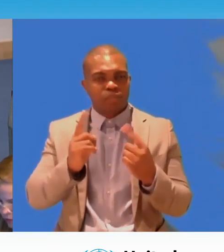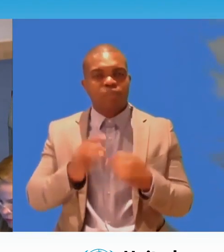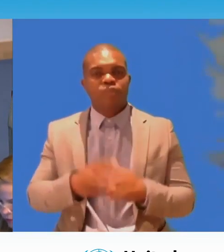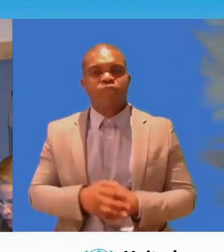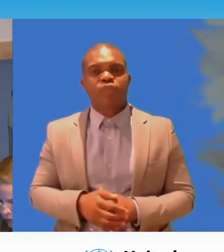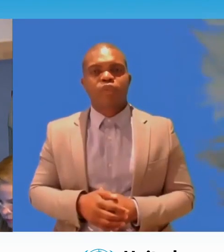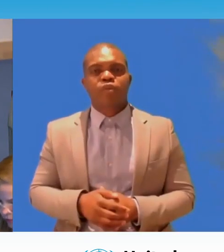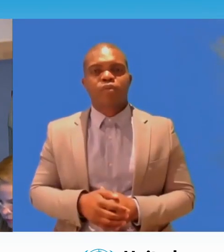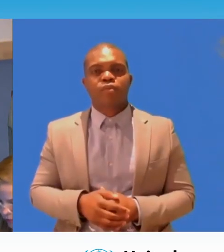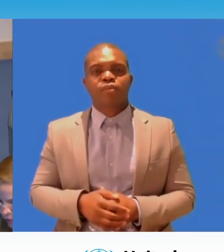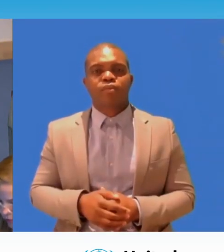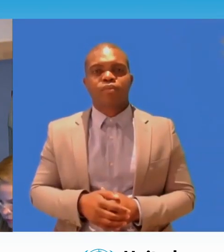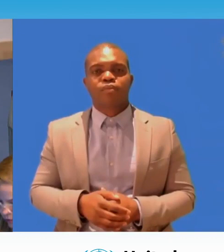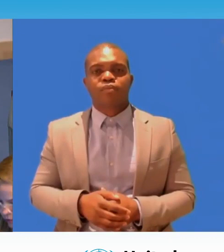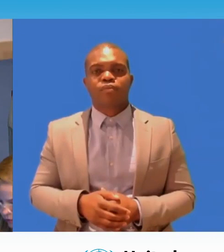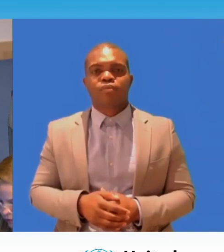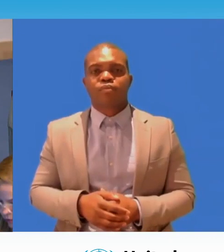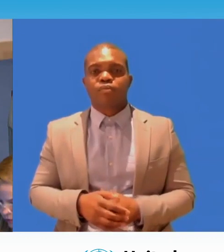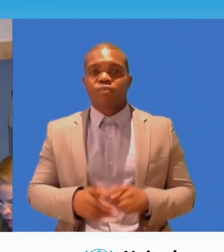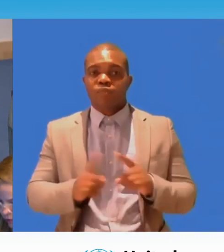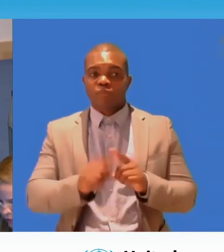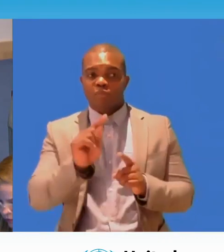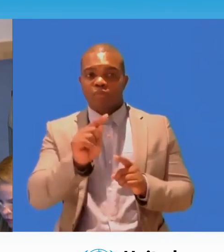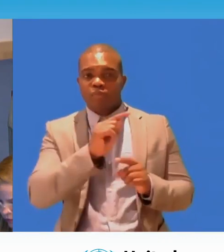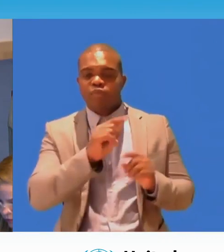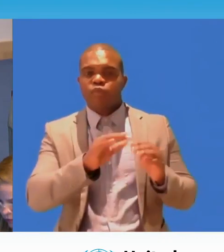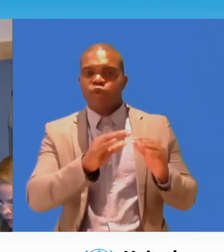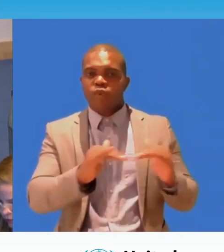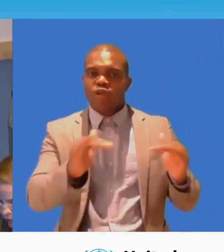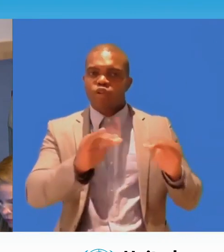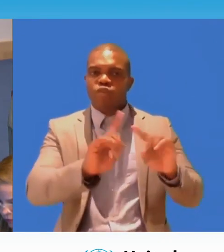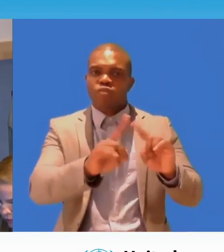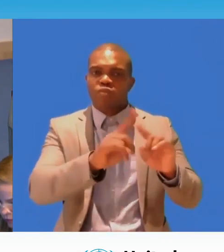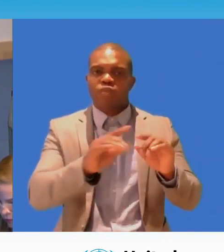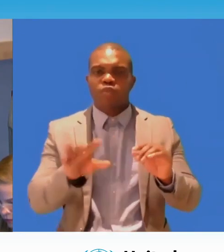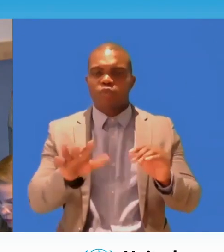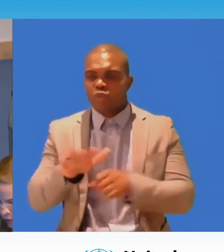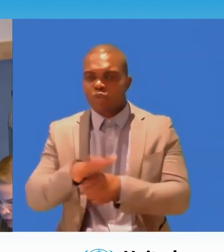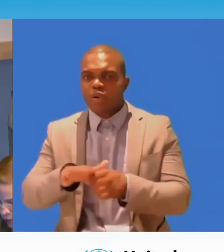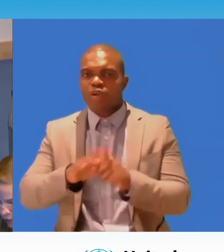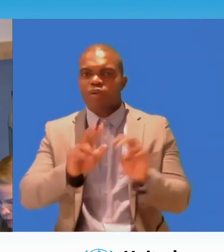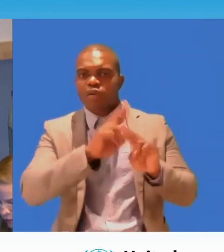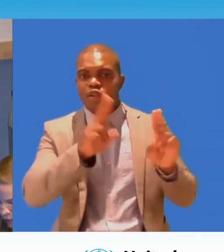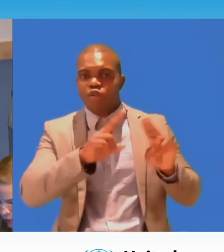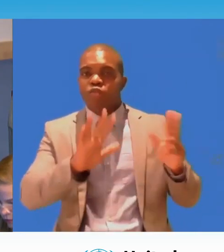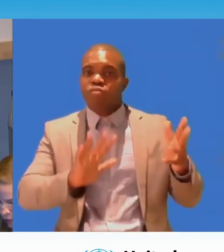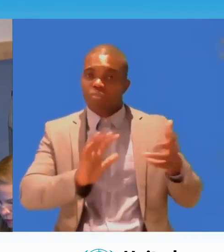we really making progress or really we are M timing I think it's important to note that U